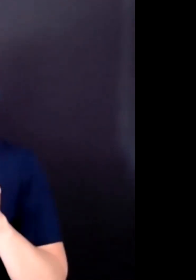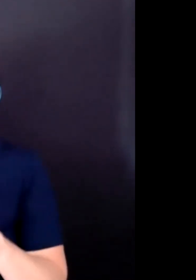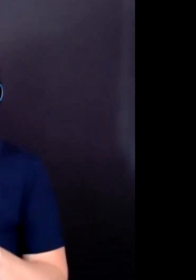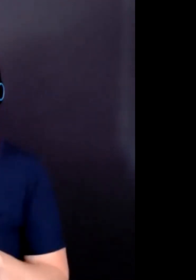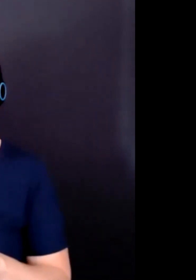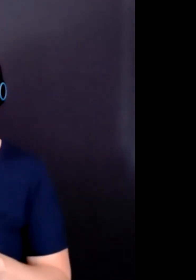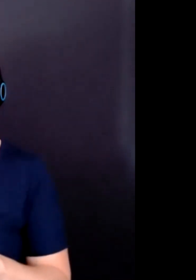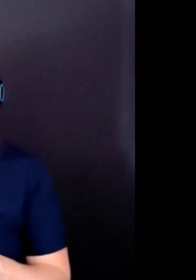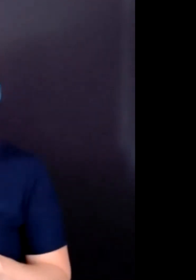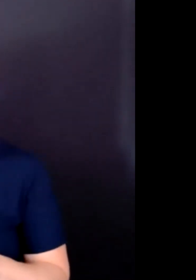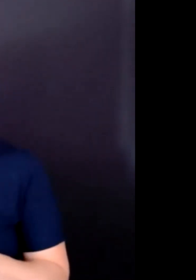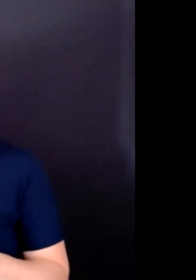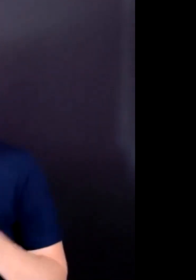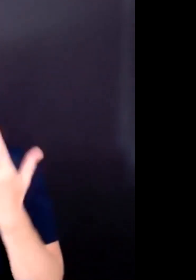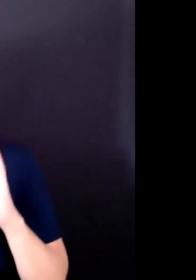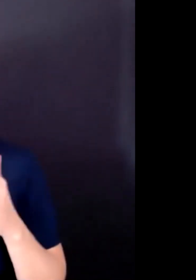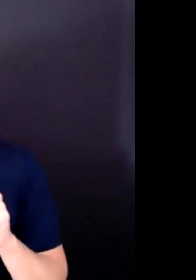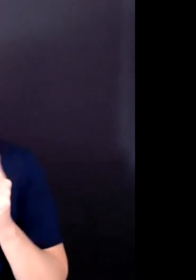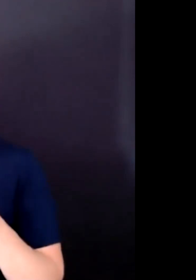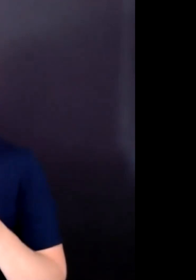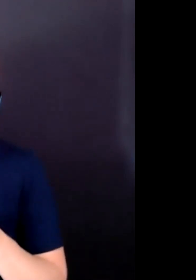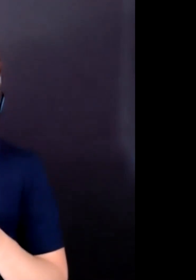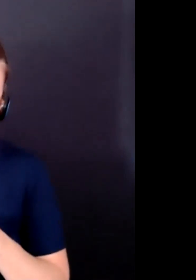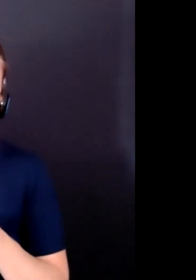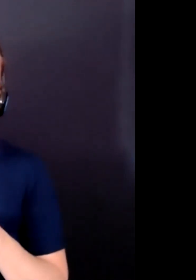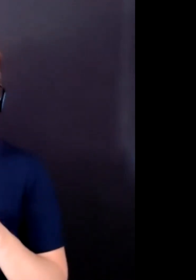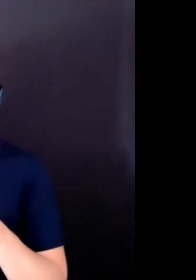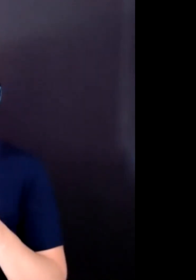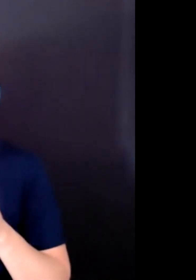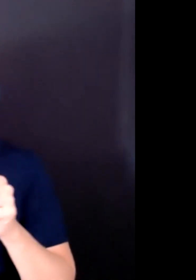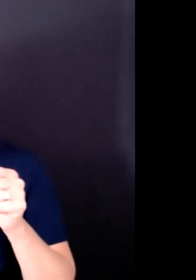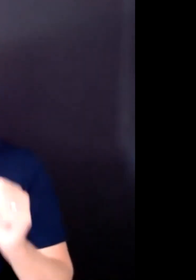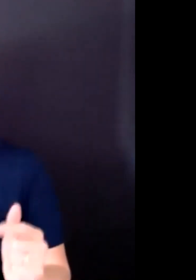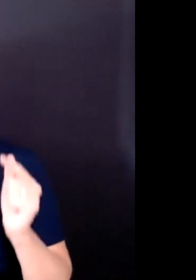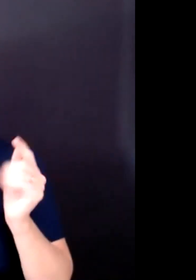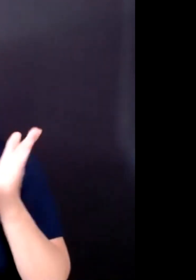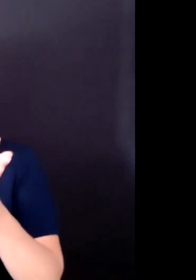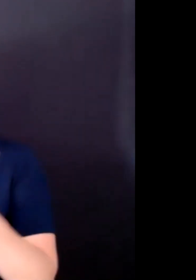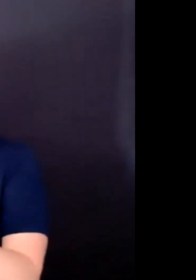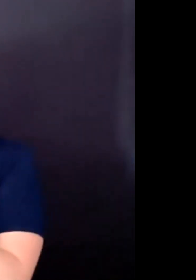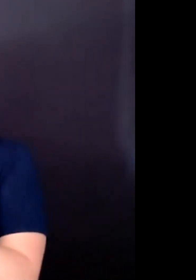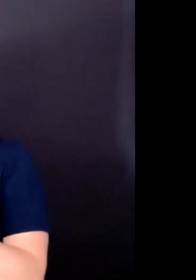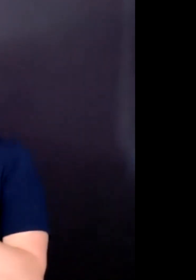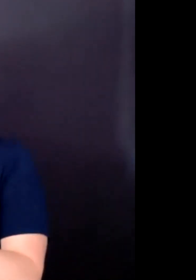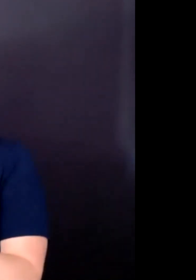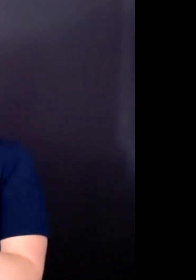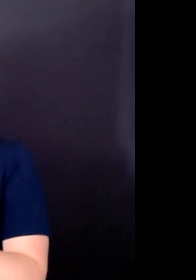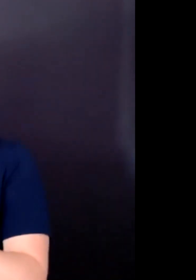With disabilities. And make sure that we're reaching out to all populations. And that's it for now. It's just kind of a